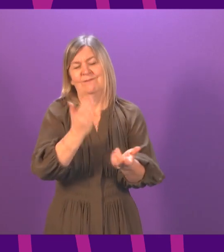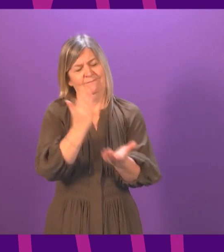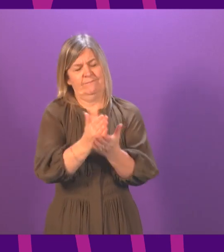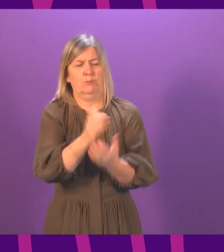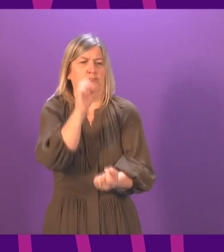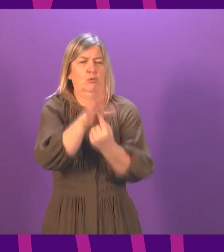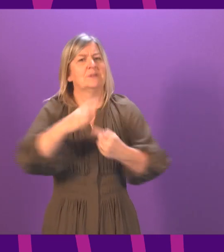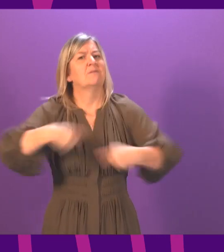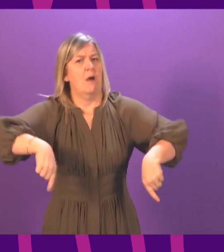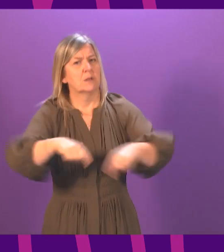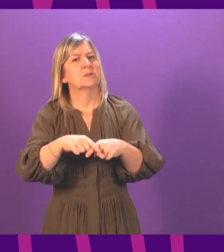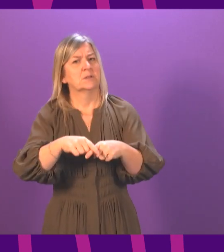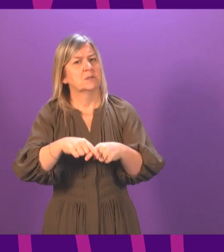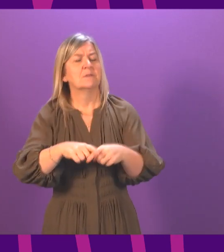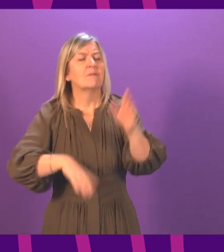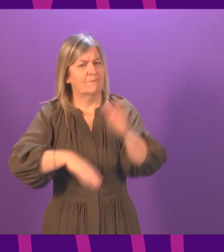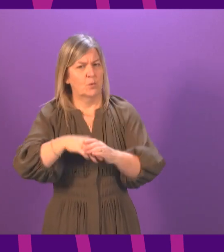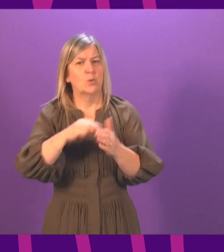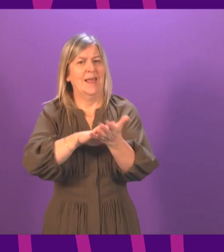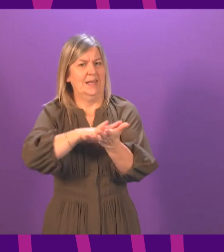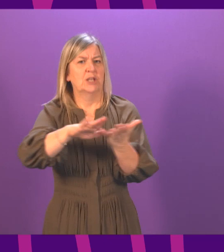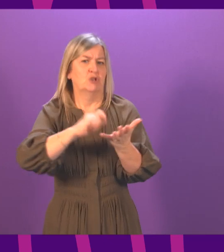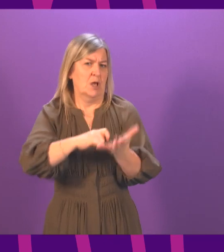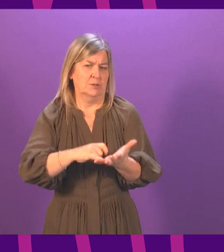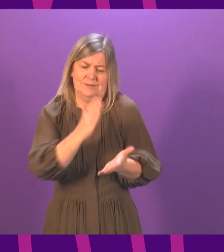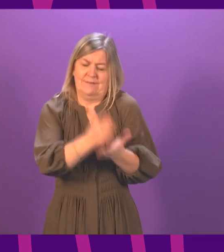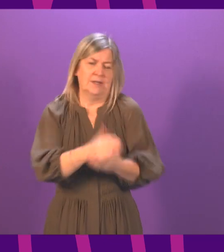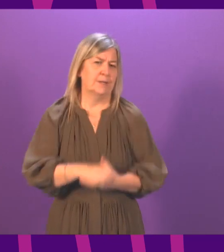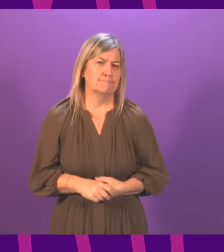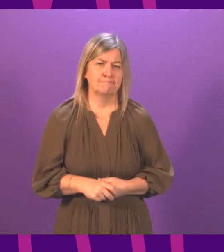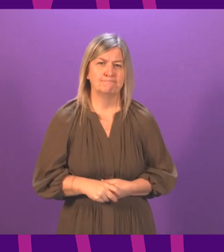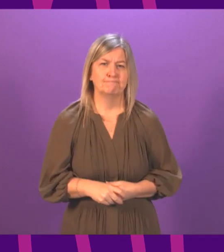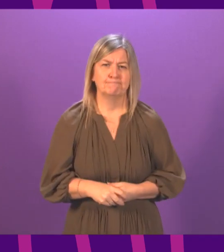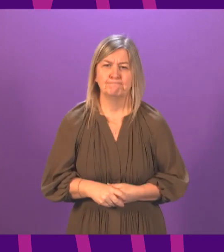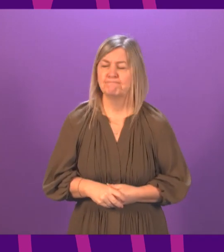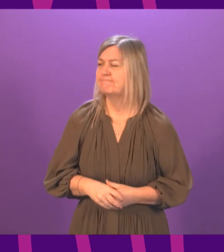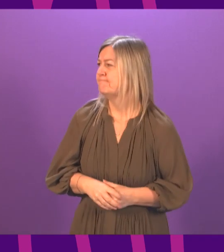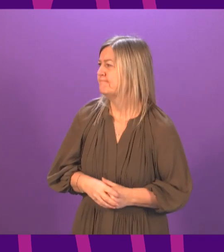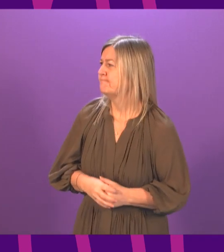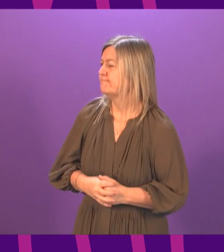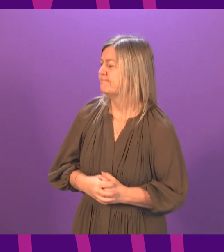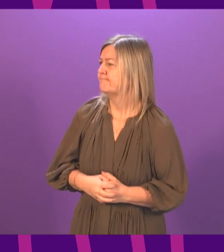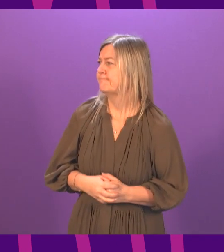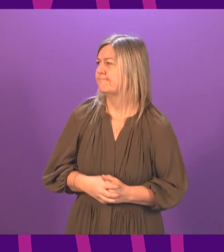national health service, notwithstanding the pandemic conditions in which it is working.